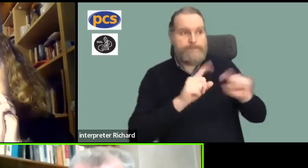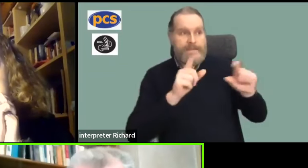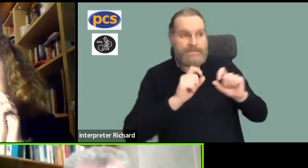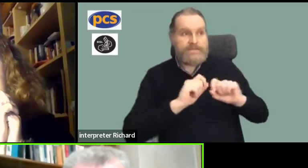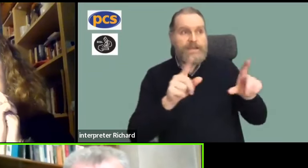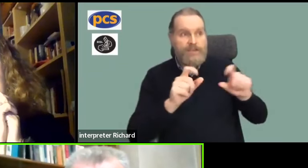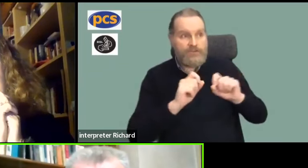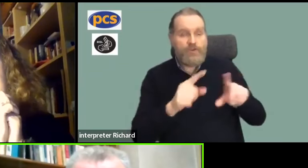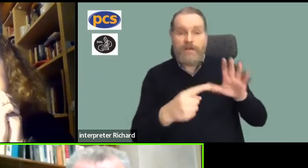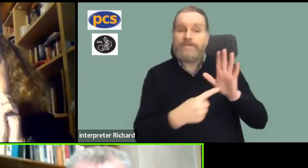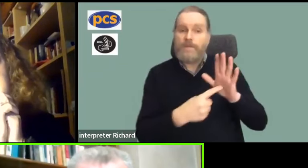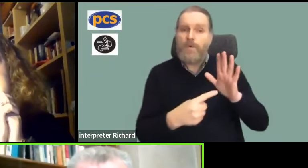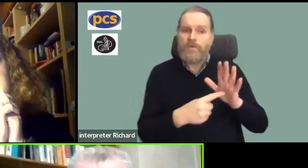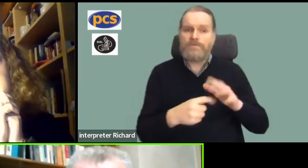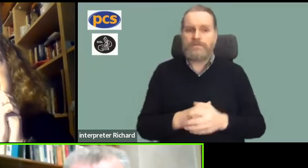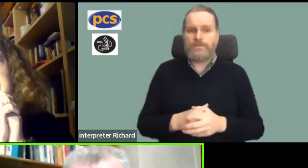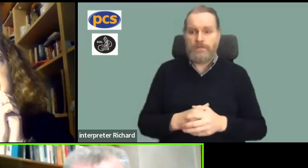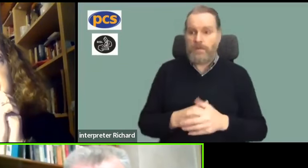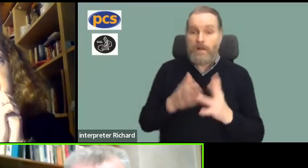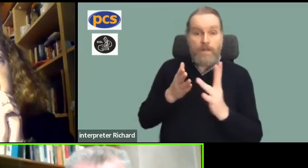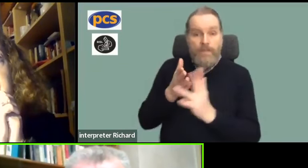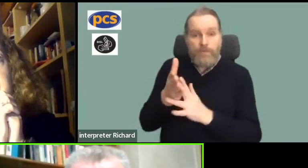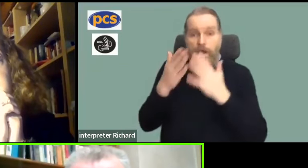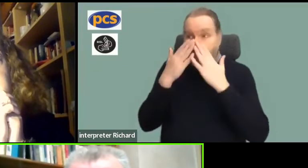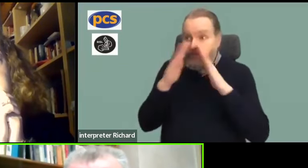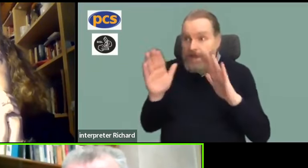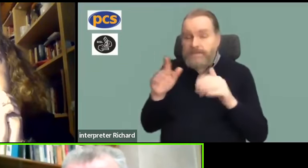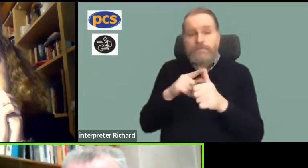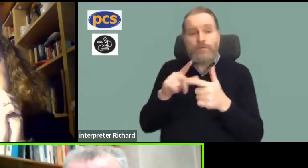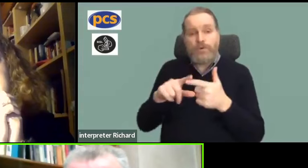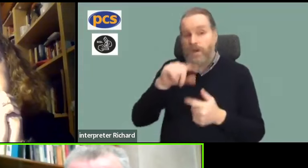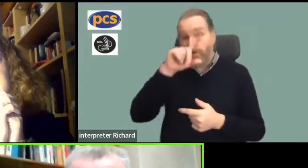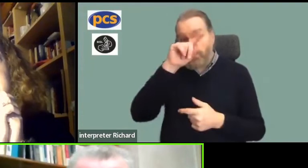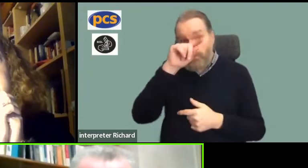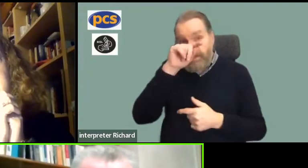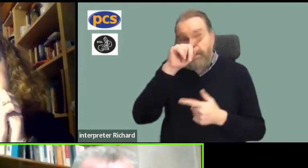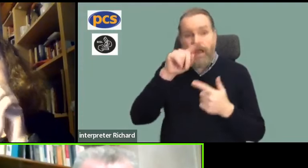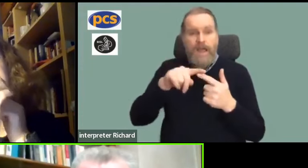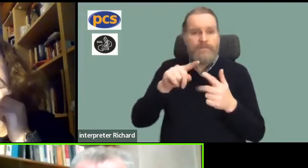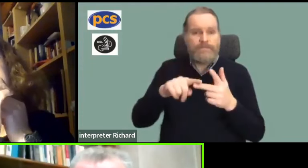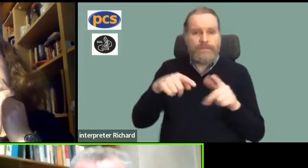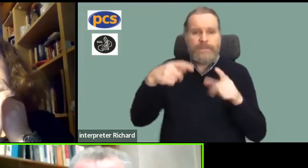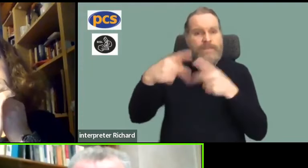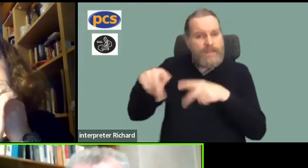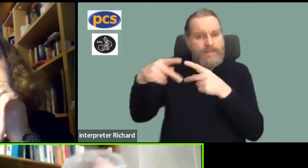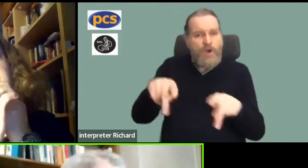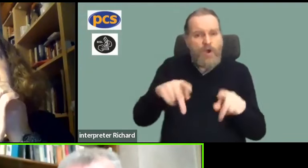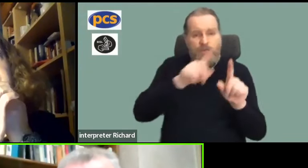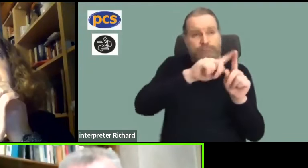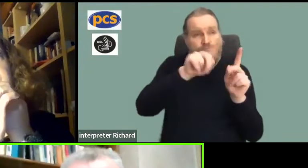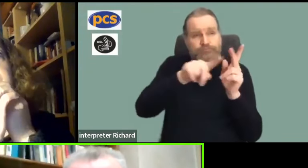are really really important Sending social media messages social media messages, getting on. social social media, sending social media, sending messages